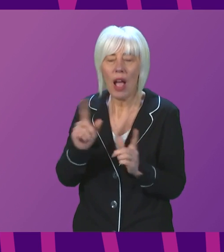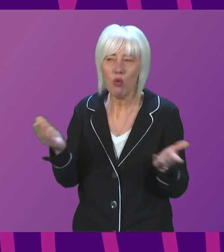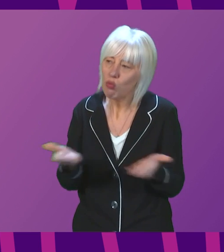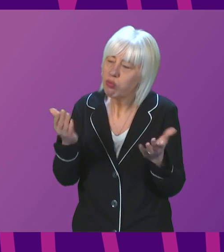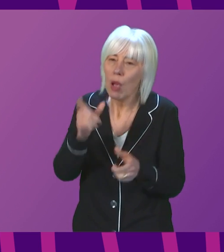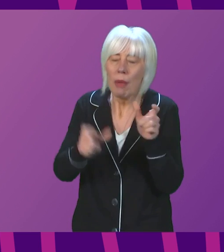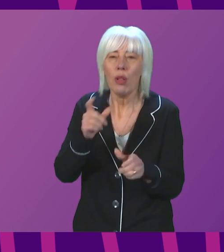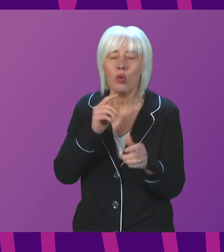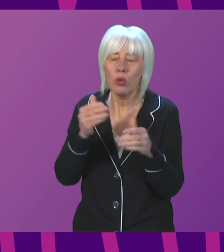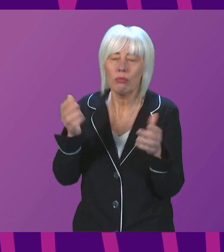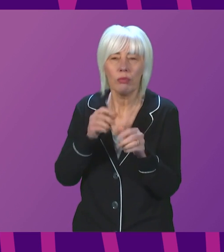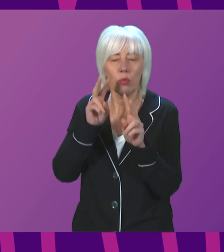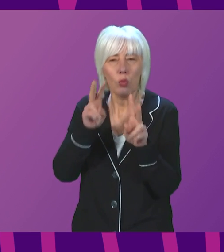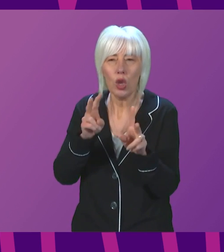What more will the Government do to support that important work?